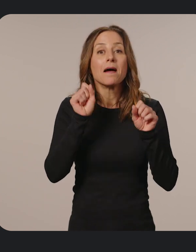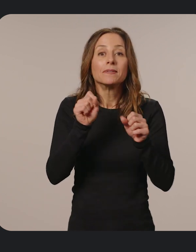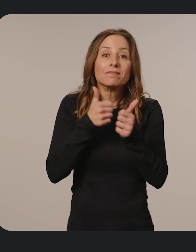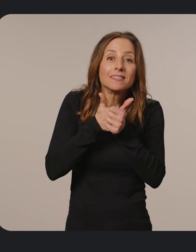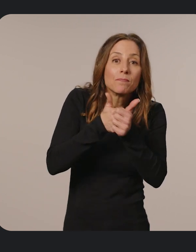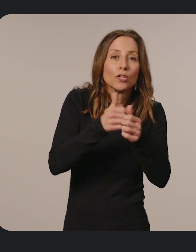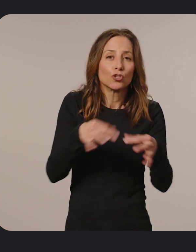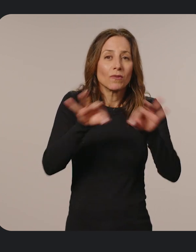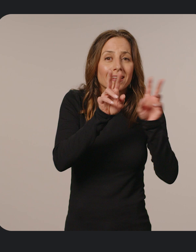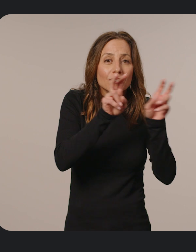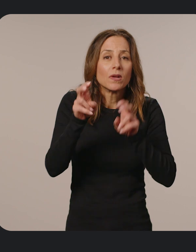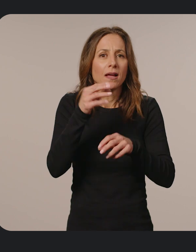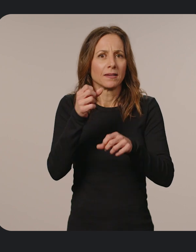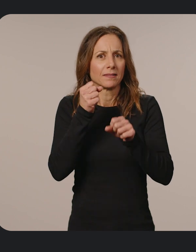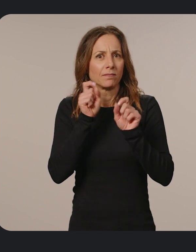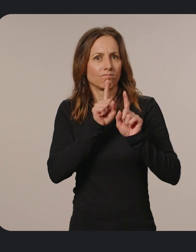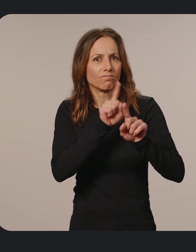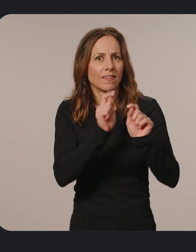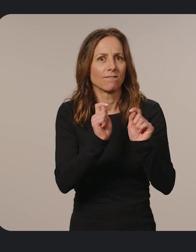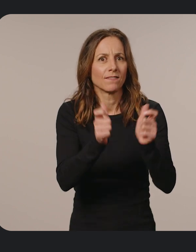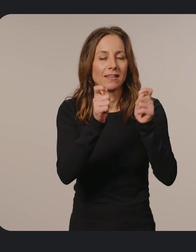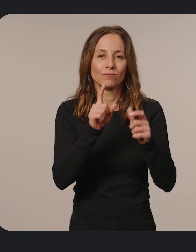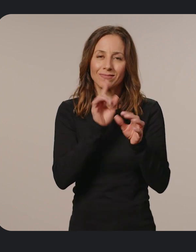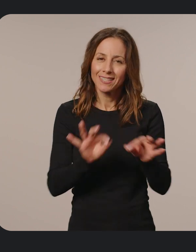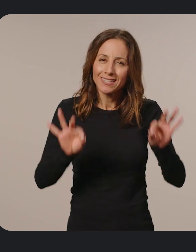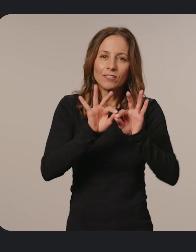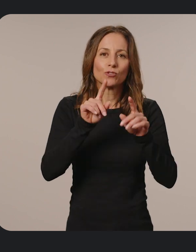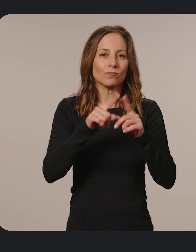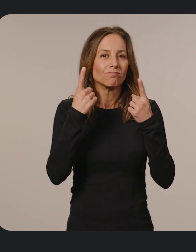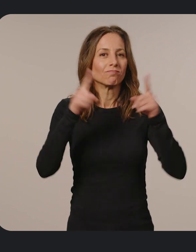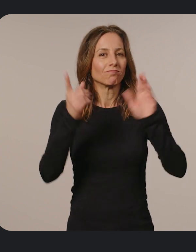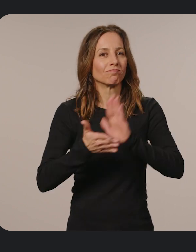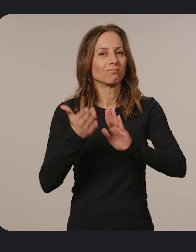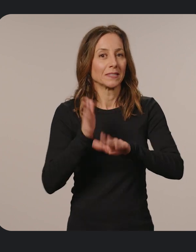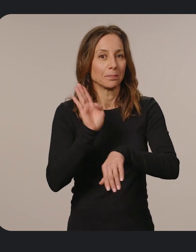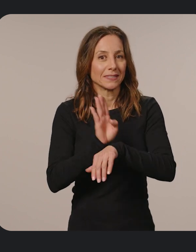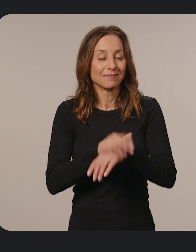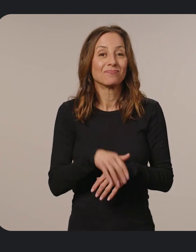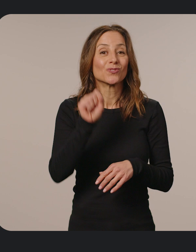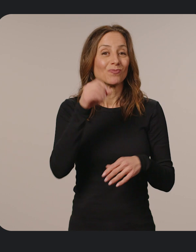that being able to keep on top of critical issues and being able to respond rapidly can be key to effectively running your business.